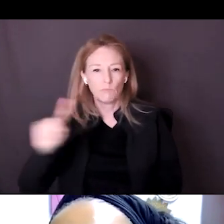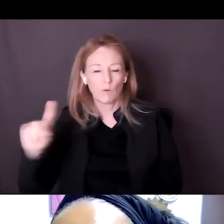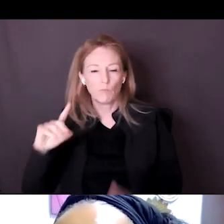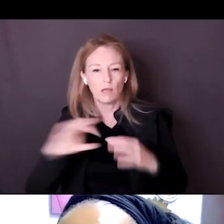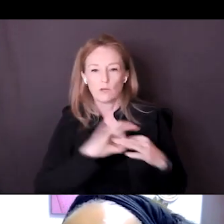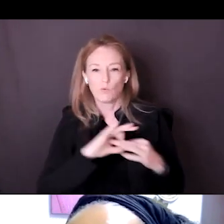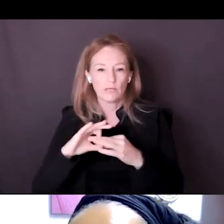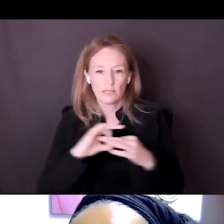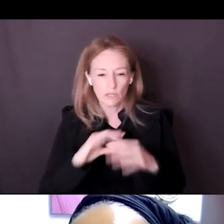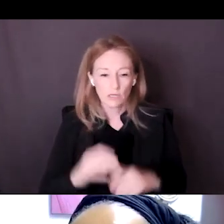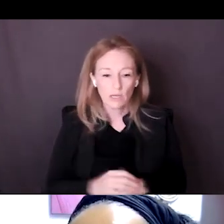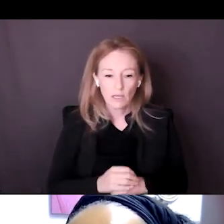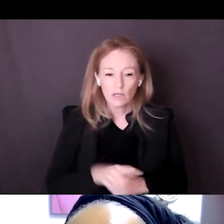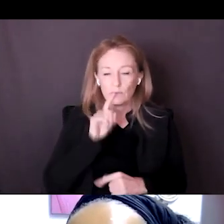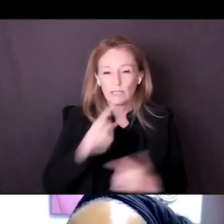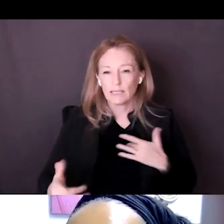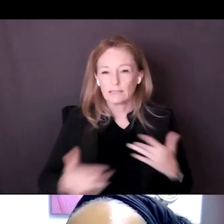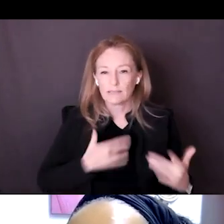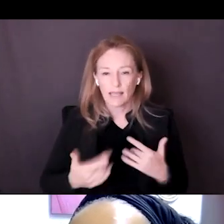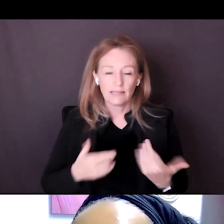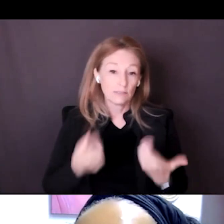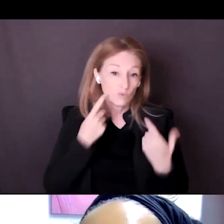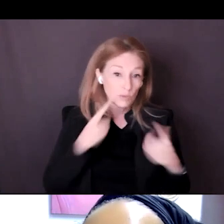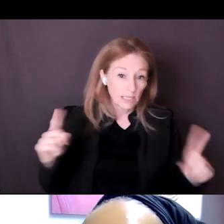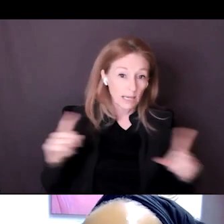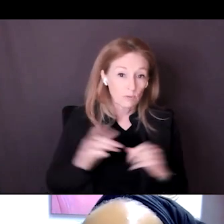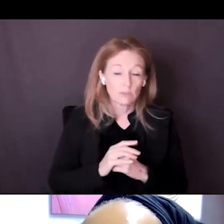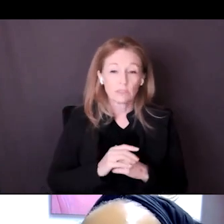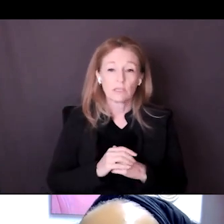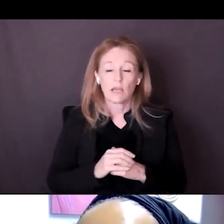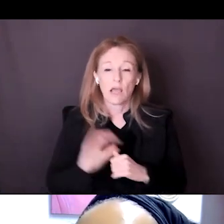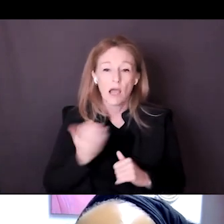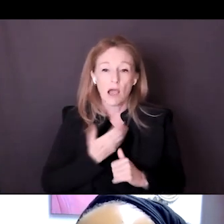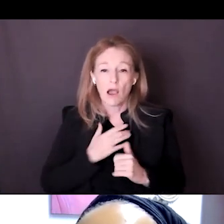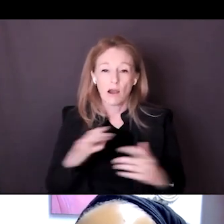REALLY EXCITED TO ANNOUNCE THAT OUR CONNECTING TO SER OF, THE 988